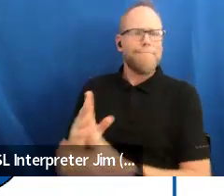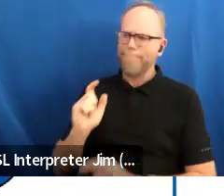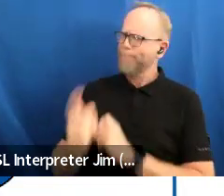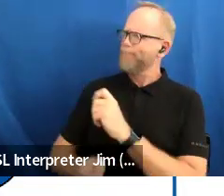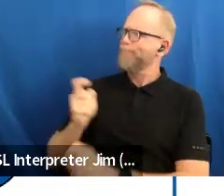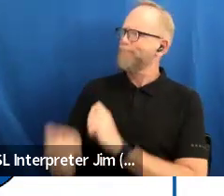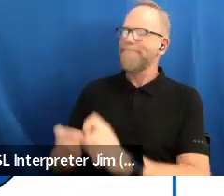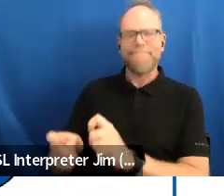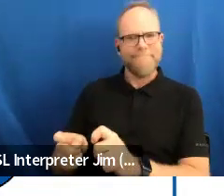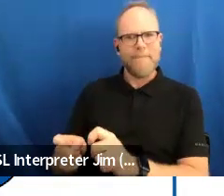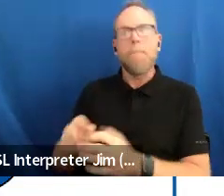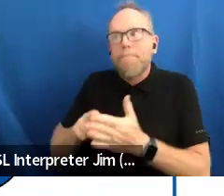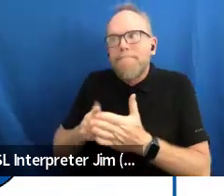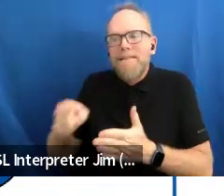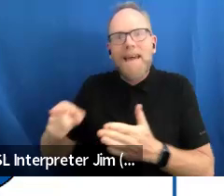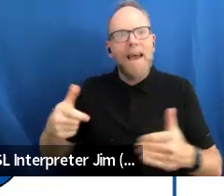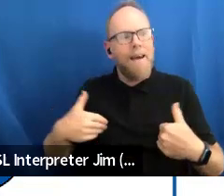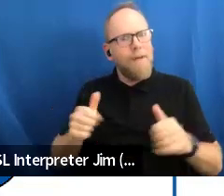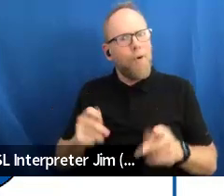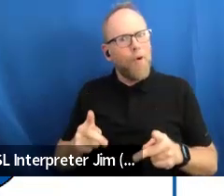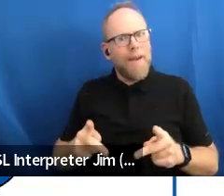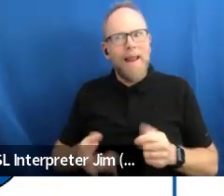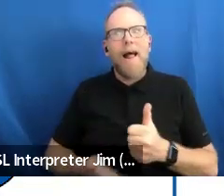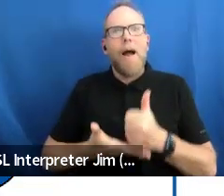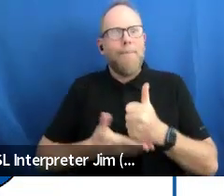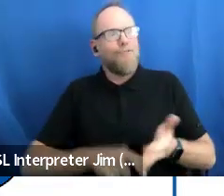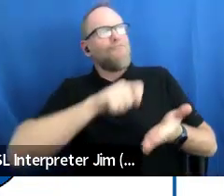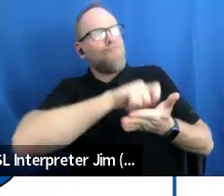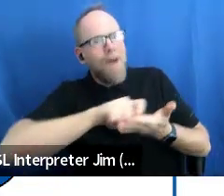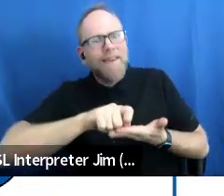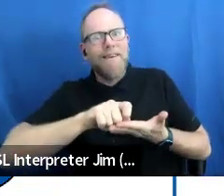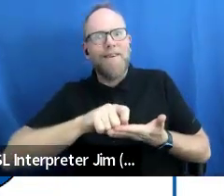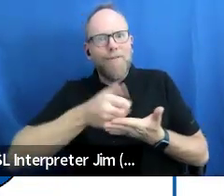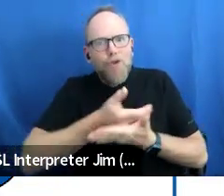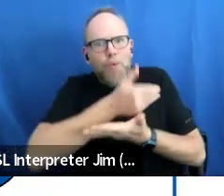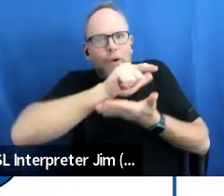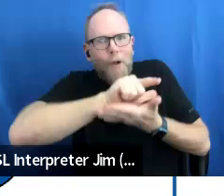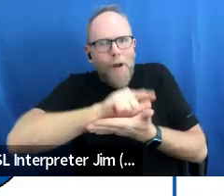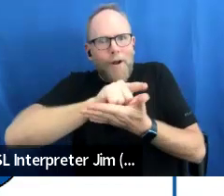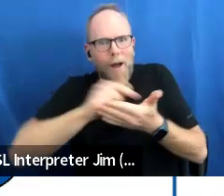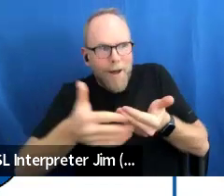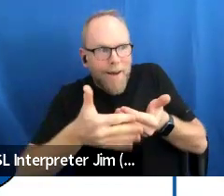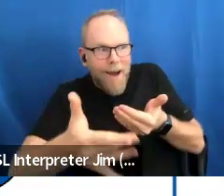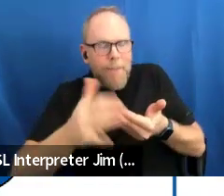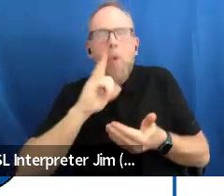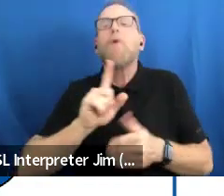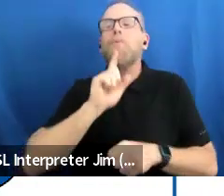writing out legislation. So it's actually intended to truly help the community. JAN GARRETT: Yeah, people with disabilities